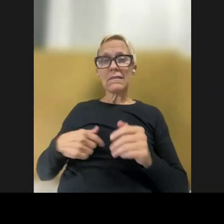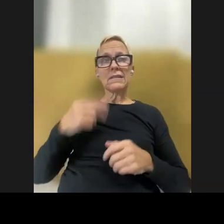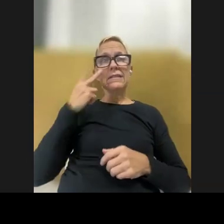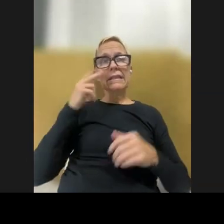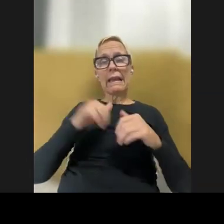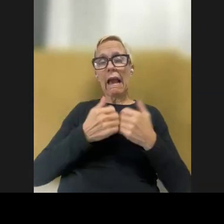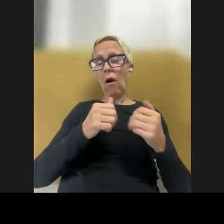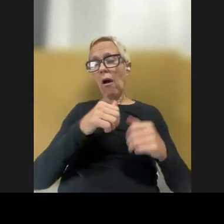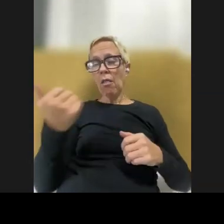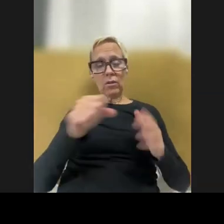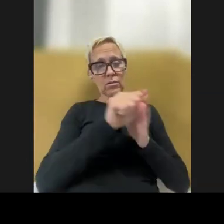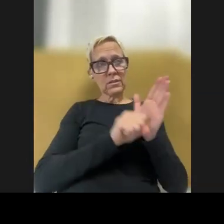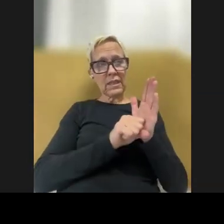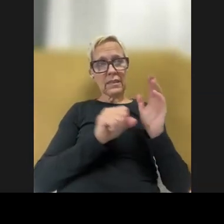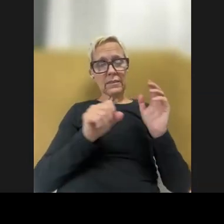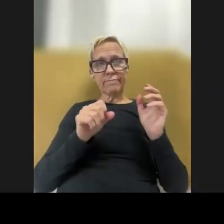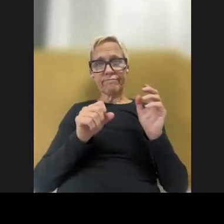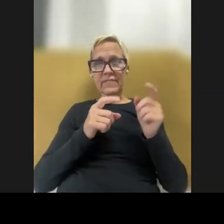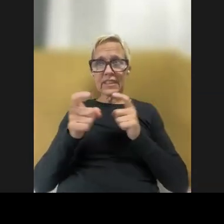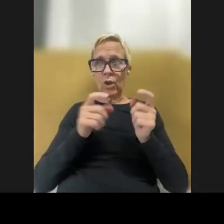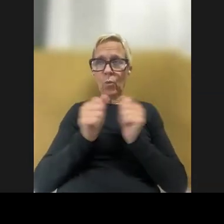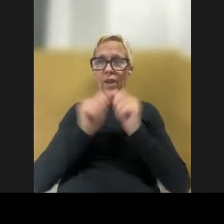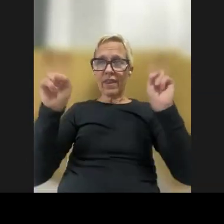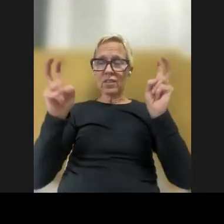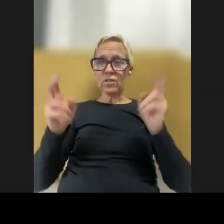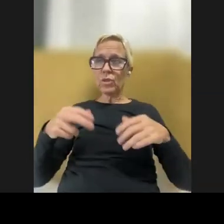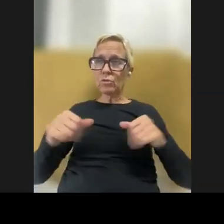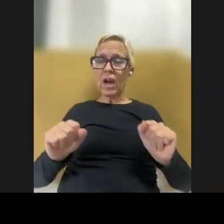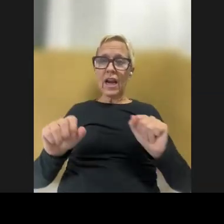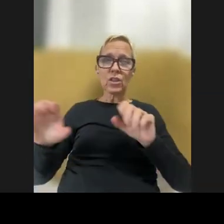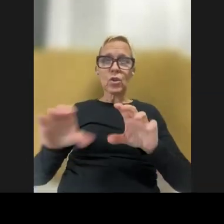At the same time we're working with KU on their wait list study that they are doing to try to help come up and create a better plan. And looking at how other states are handling these issues.